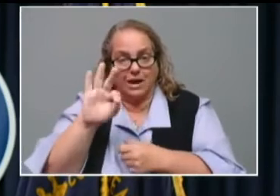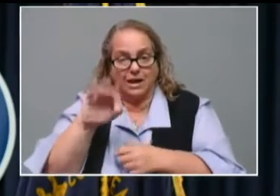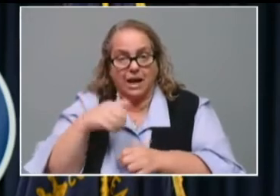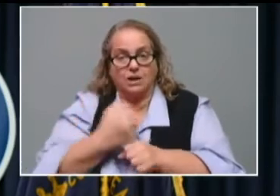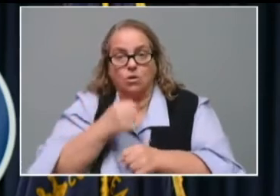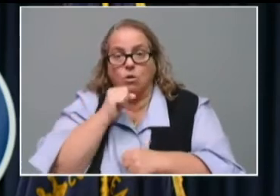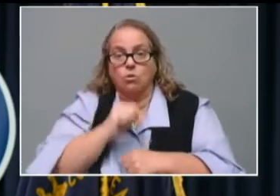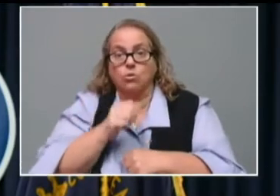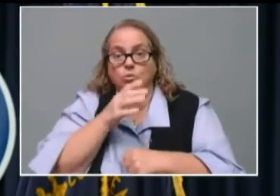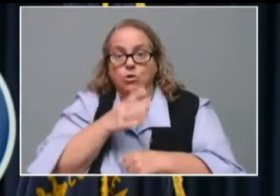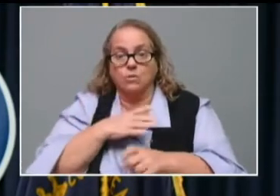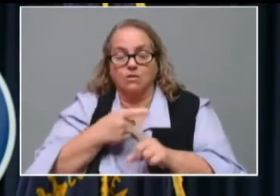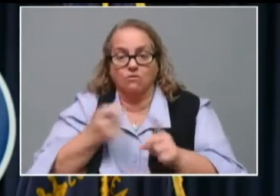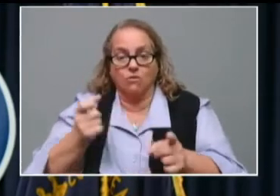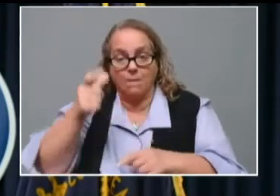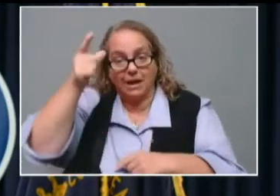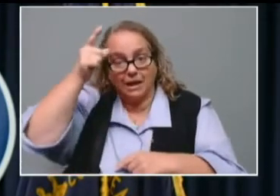Lincoln County who died in October